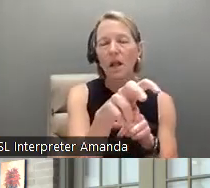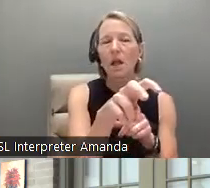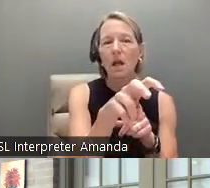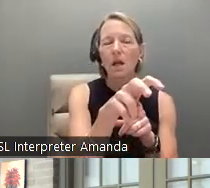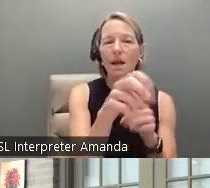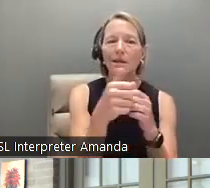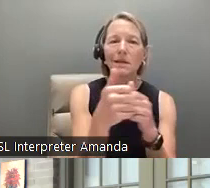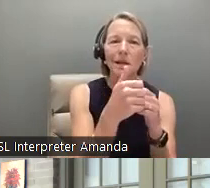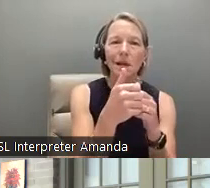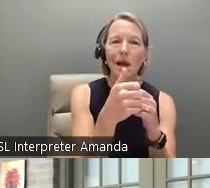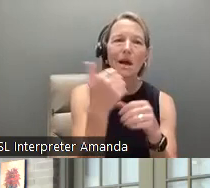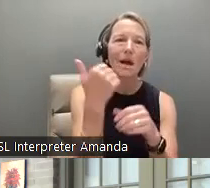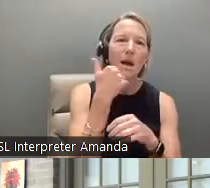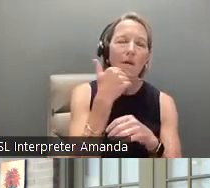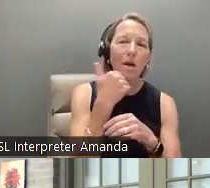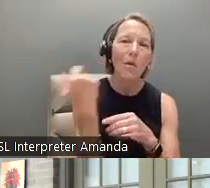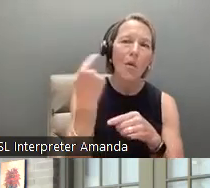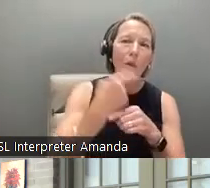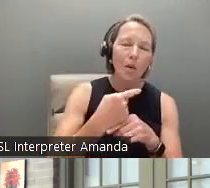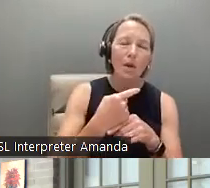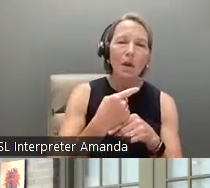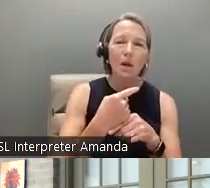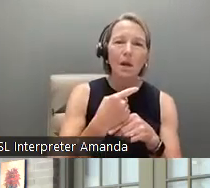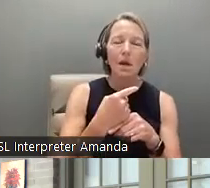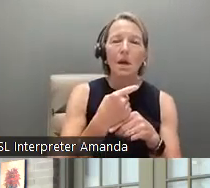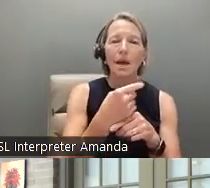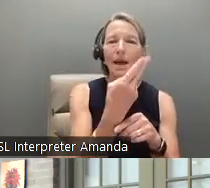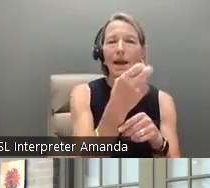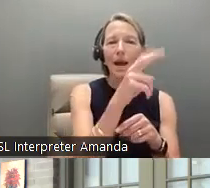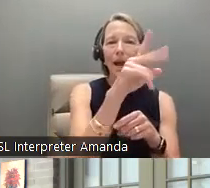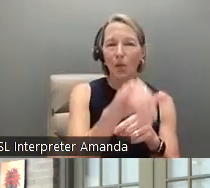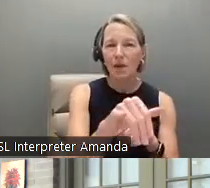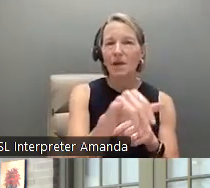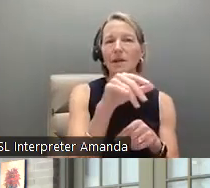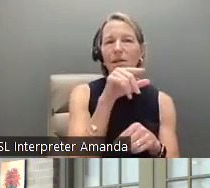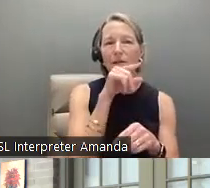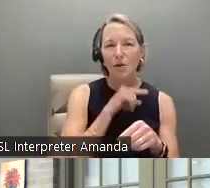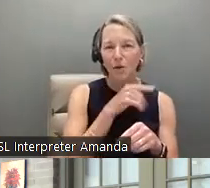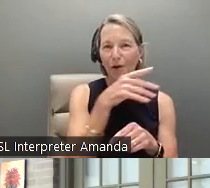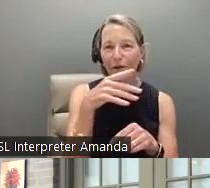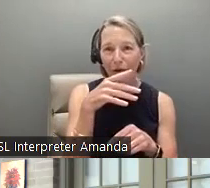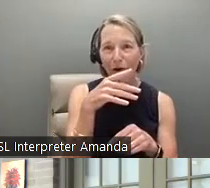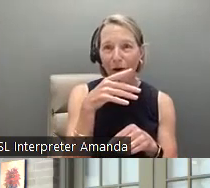um together all day every day um Henry's the turkey farm was not only the uh these